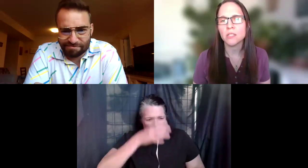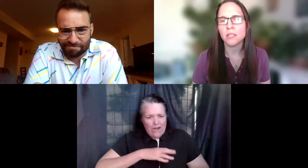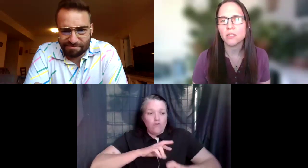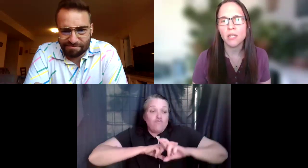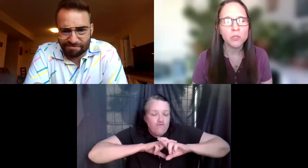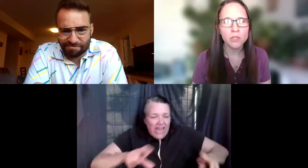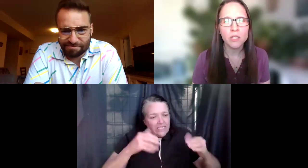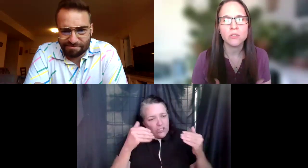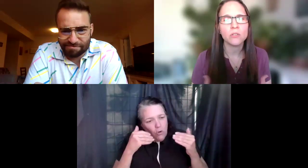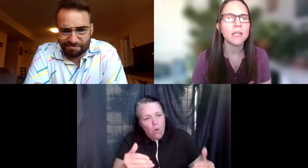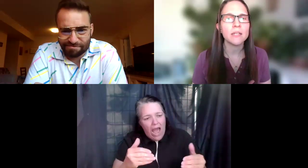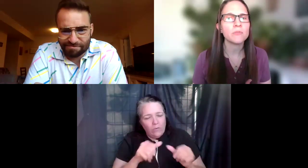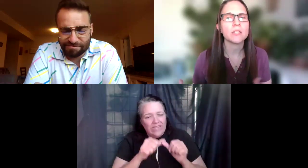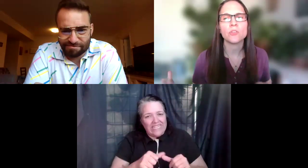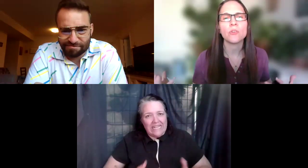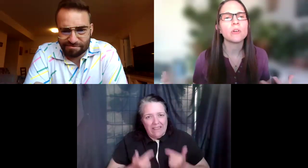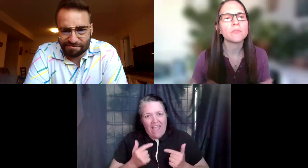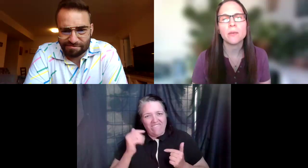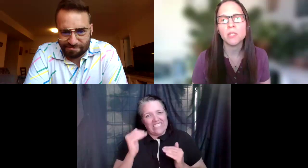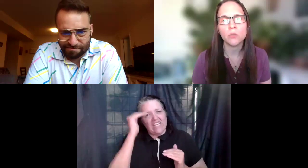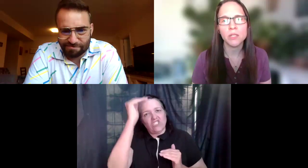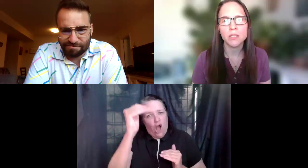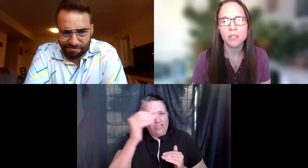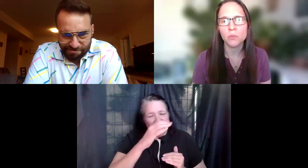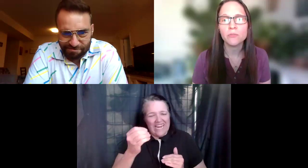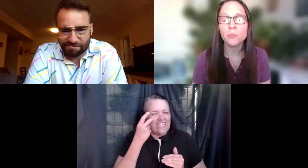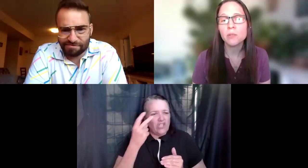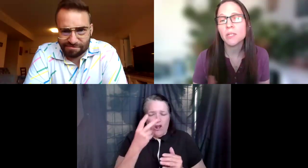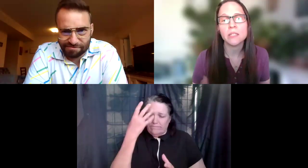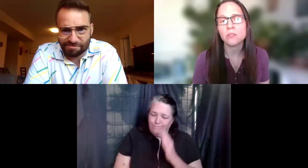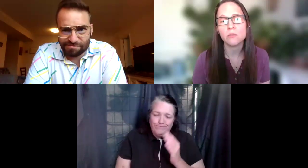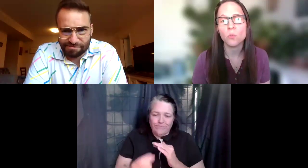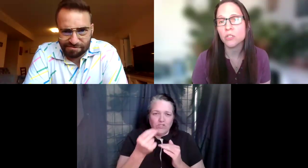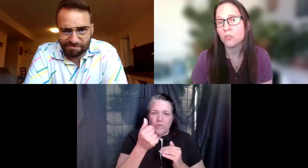this next chapter in his adult life and I saw all of that being quickly taken away from him and I just wanted to